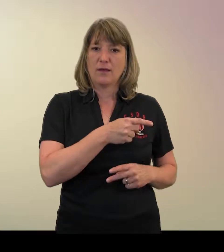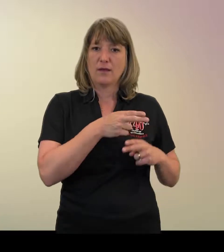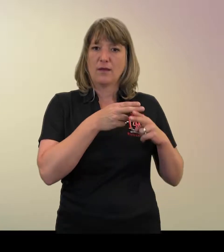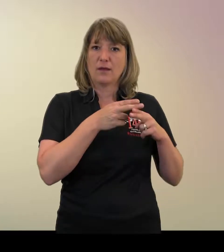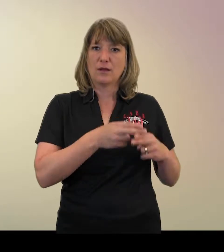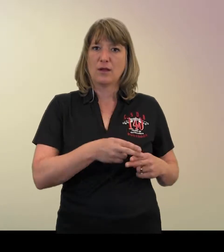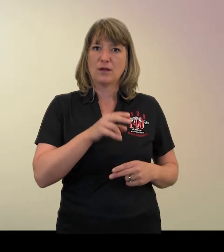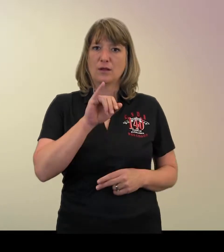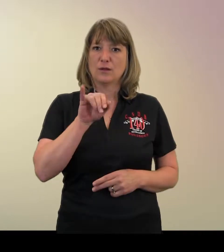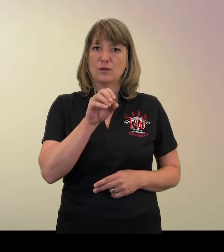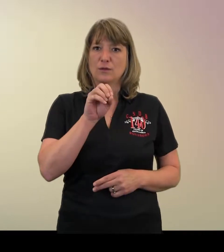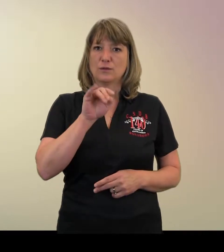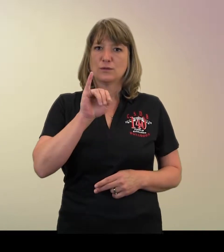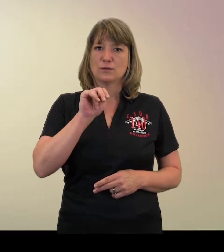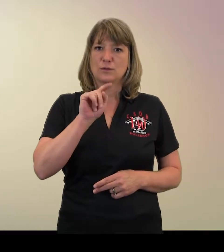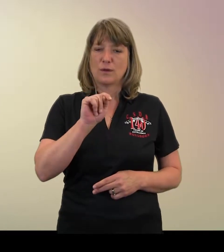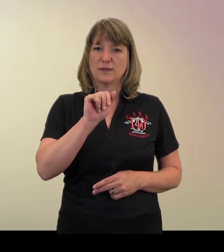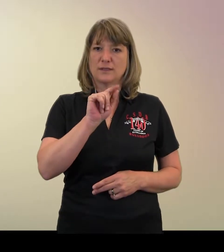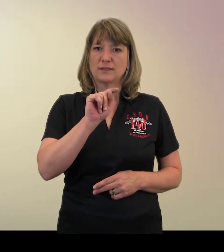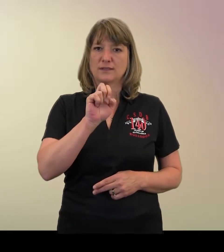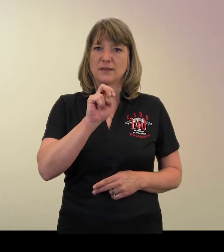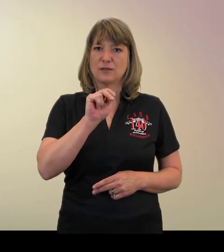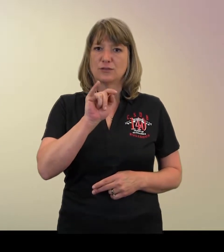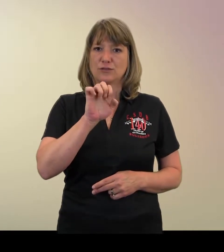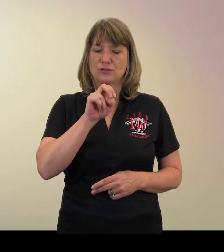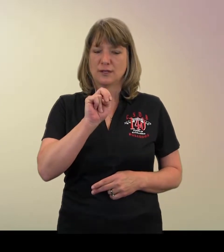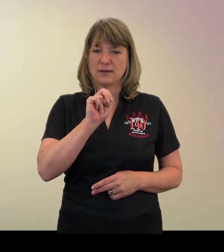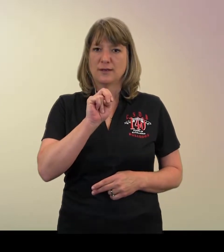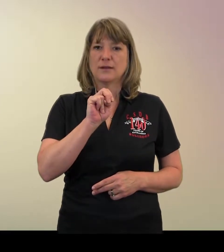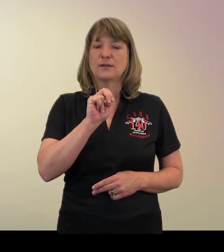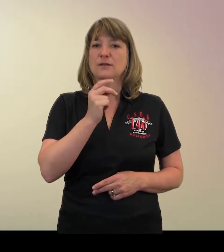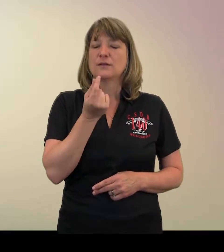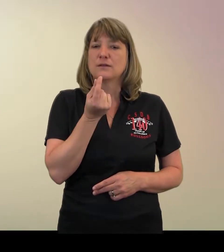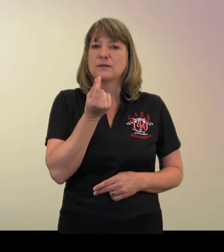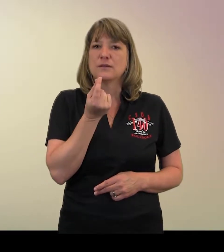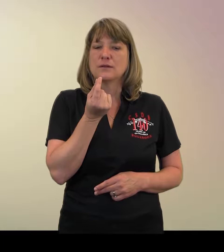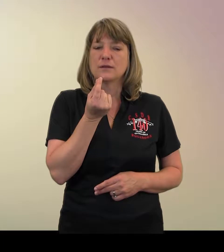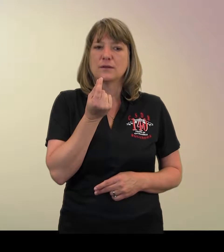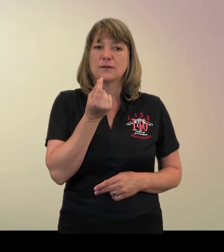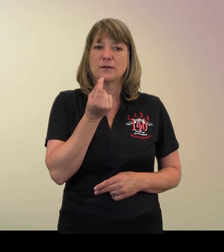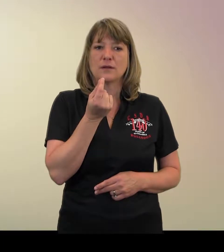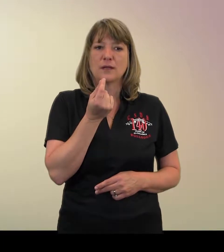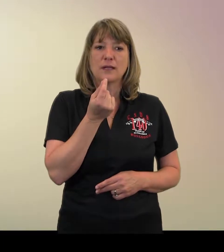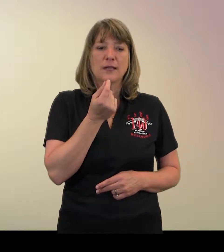we call joint attention, which is the ability to join